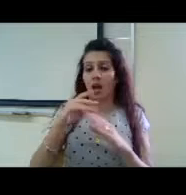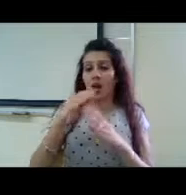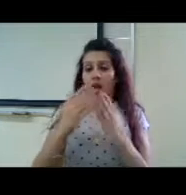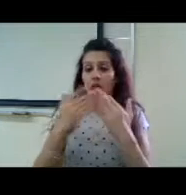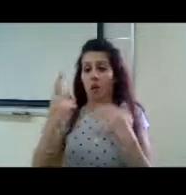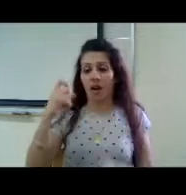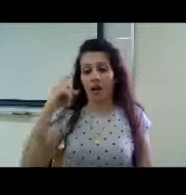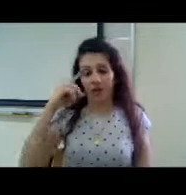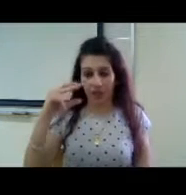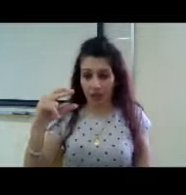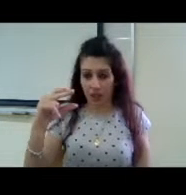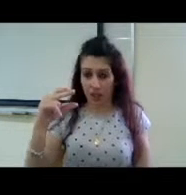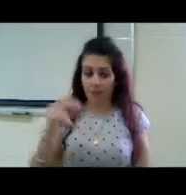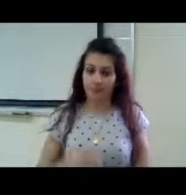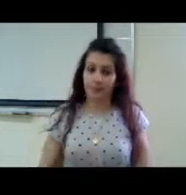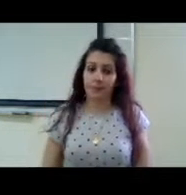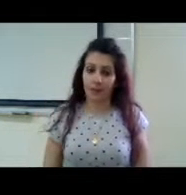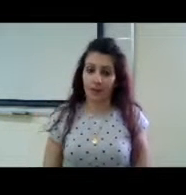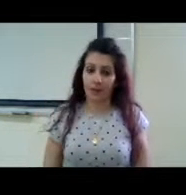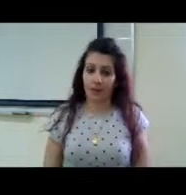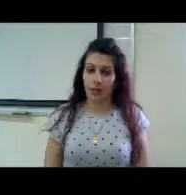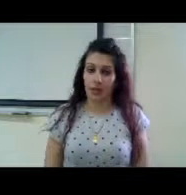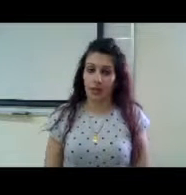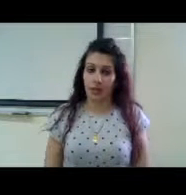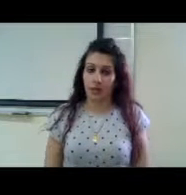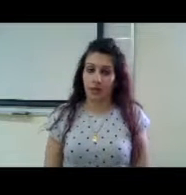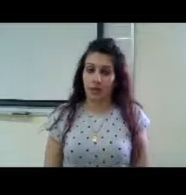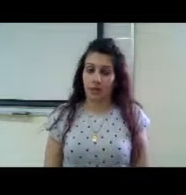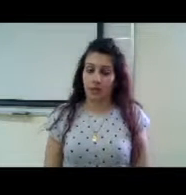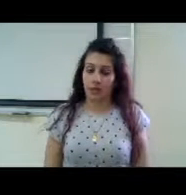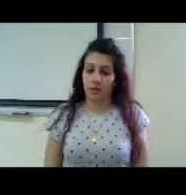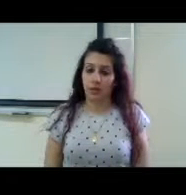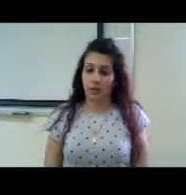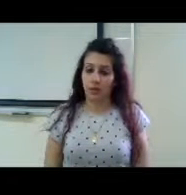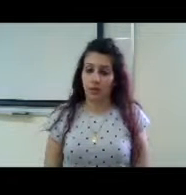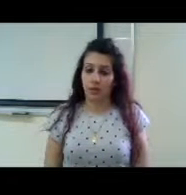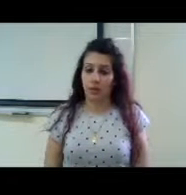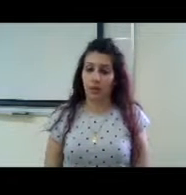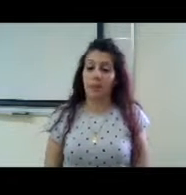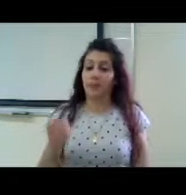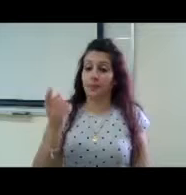content peer-to-peer or over a local area connection the pedagogical guidance